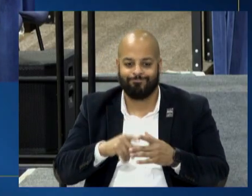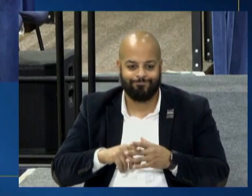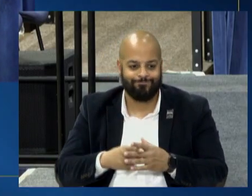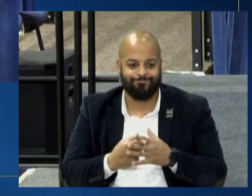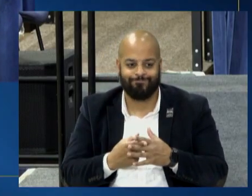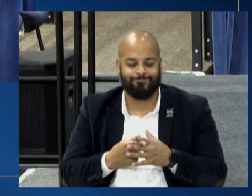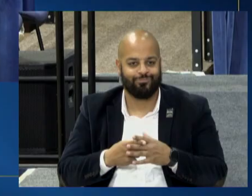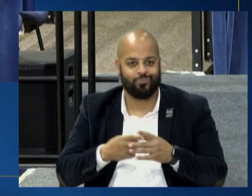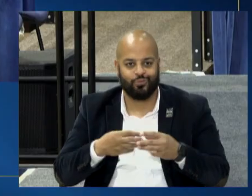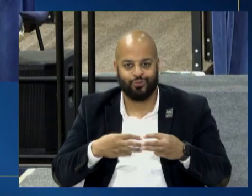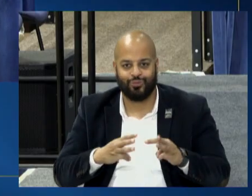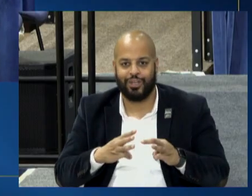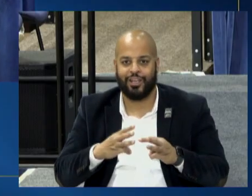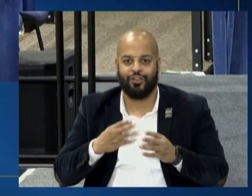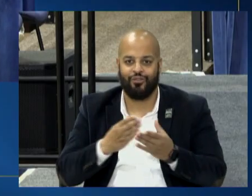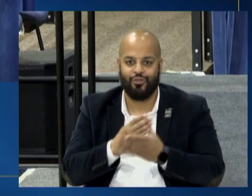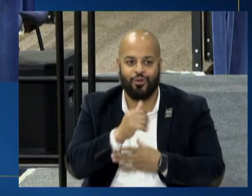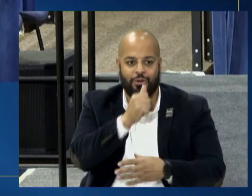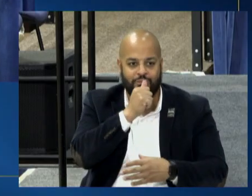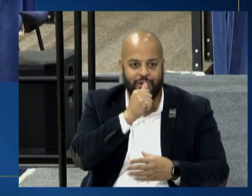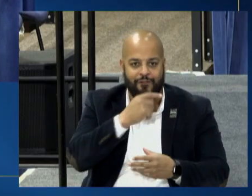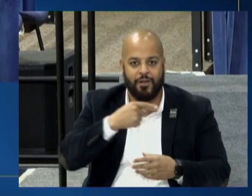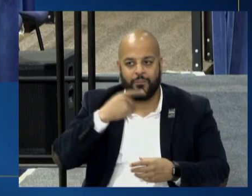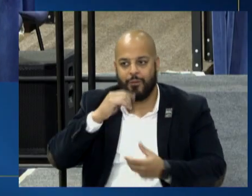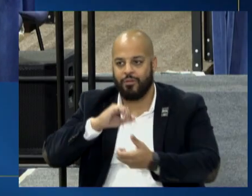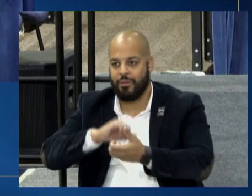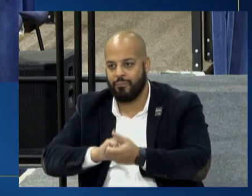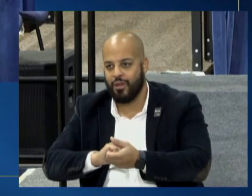CancerX is just, you know, one in a long line of those partnerships. They've done